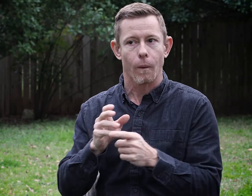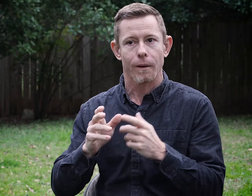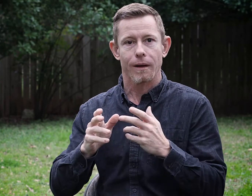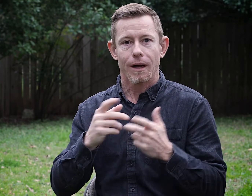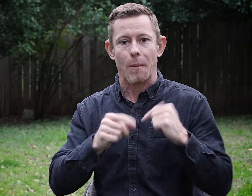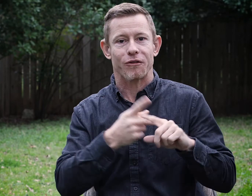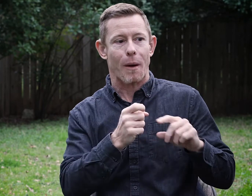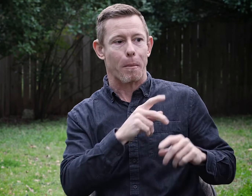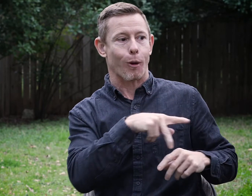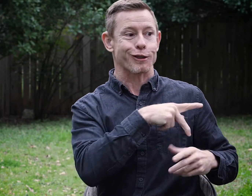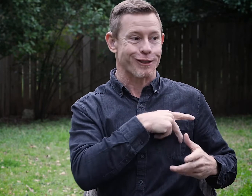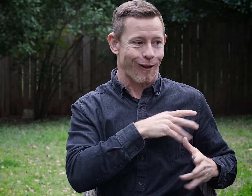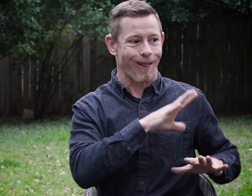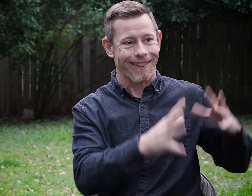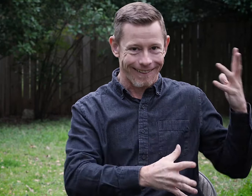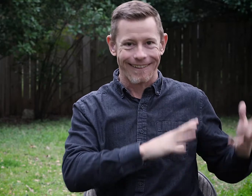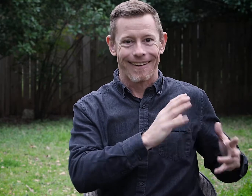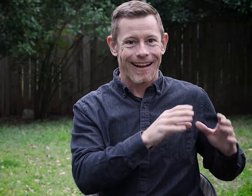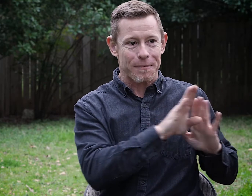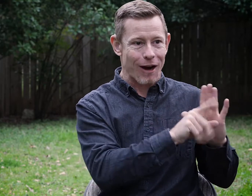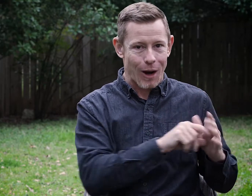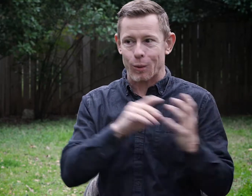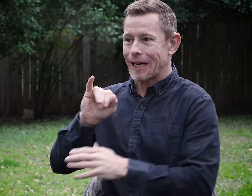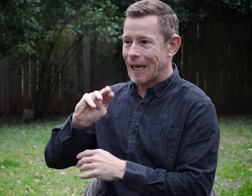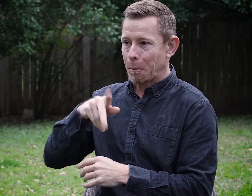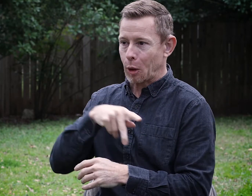Going from a personal to an impersonal kitchen was a difficult transition.